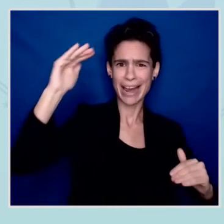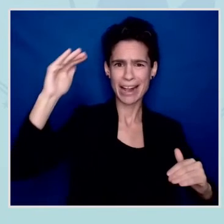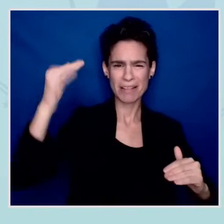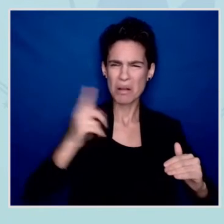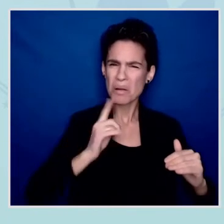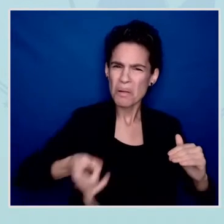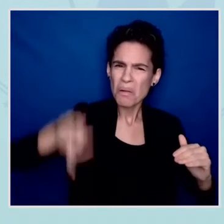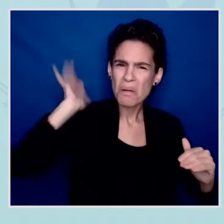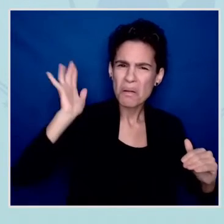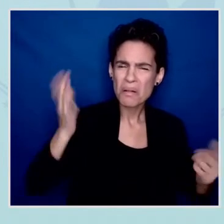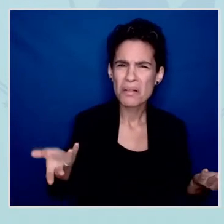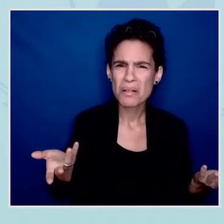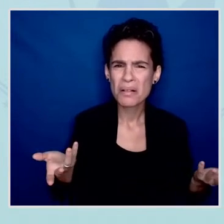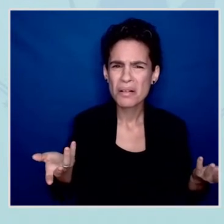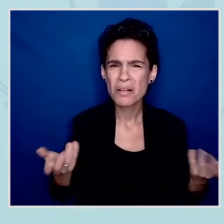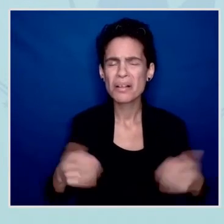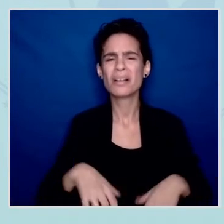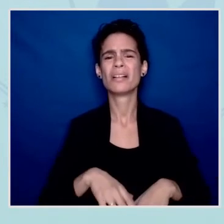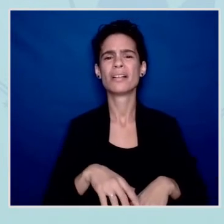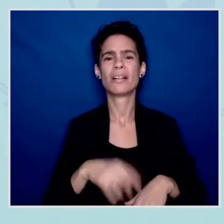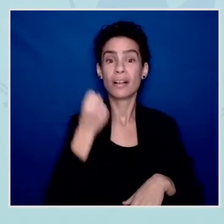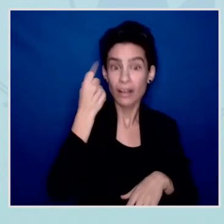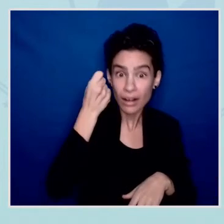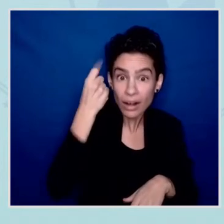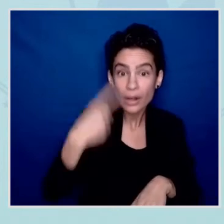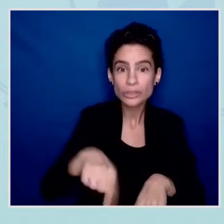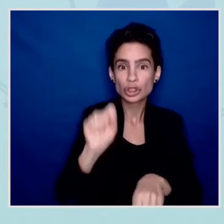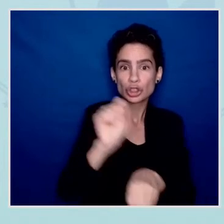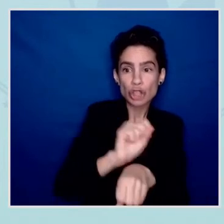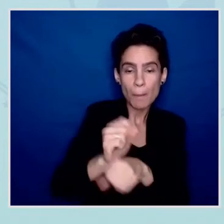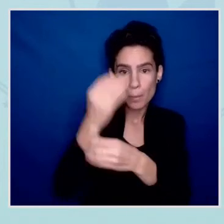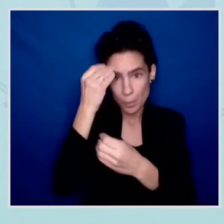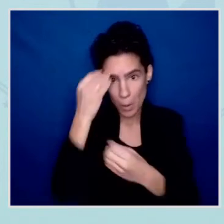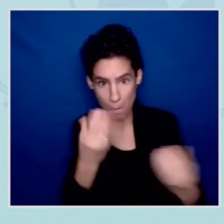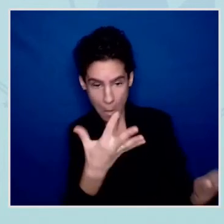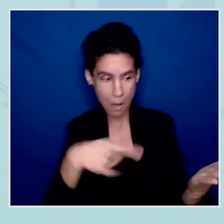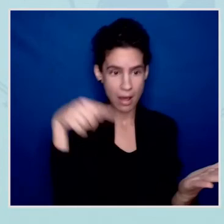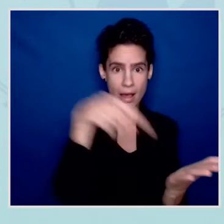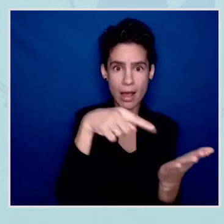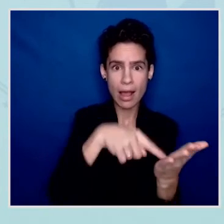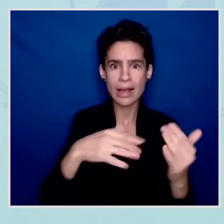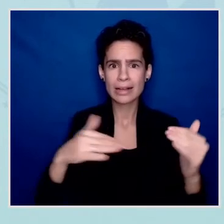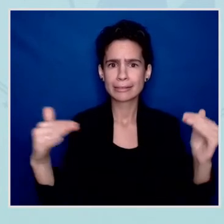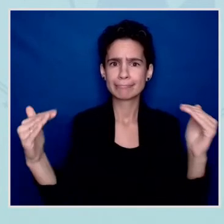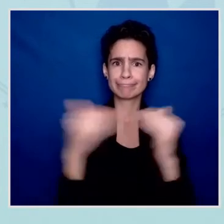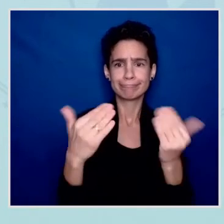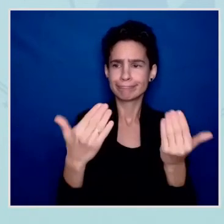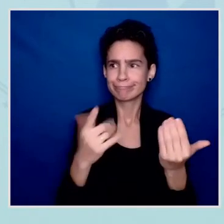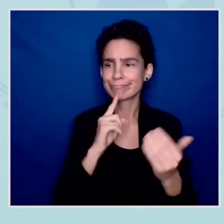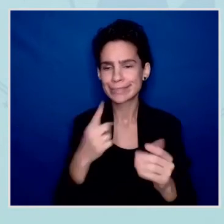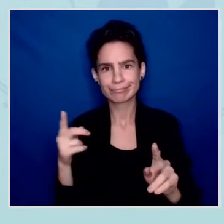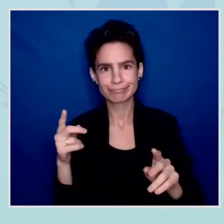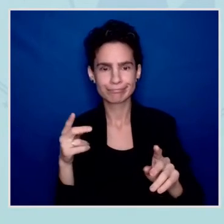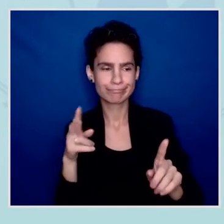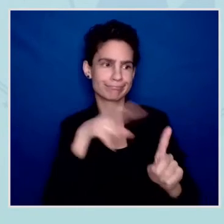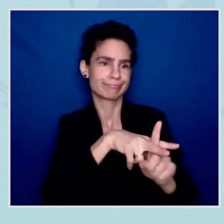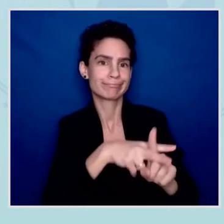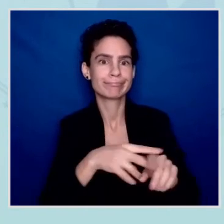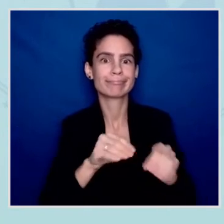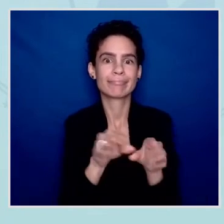TIME. AND THE ONGOING GAP BETWEEN